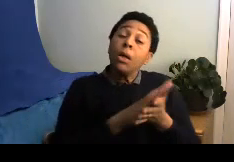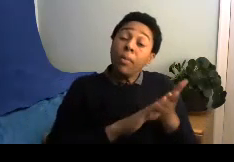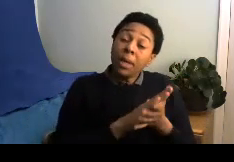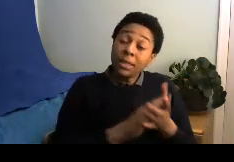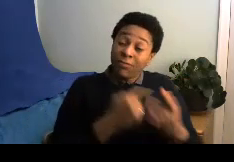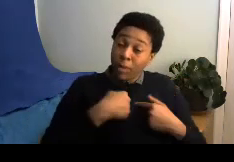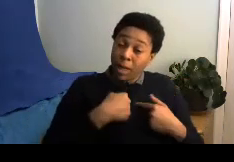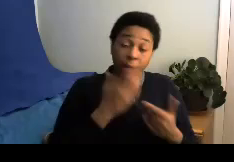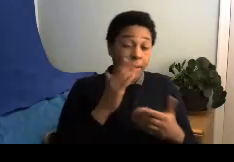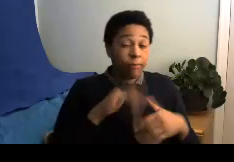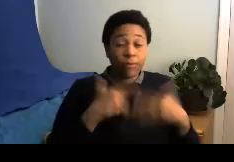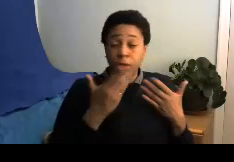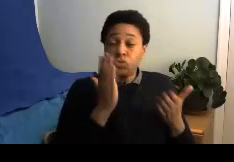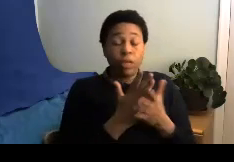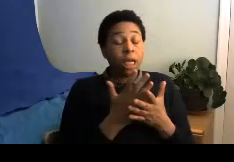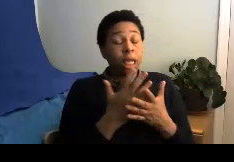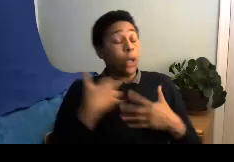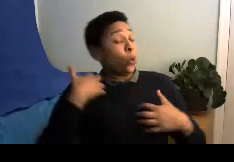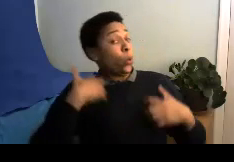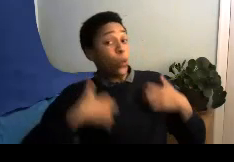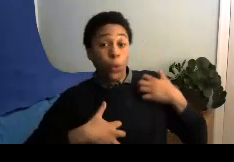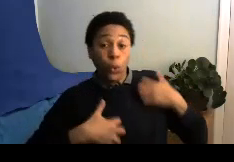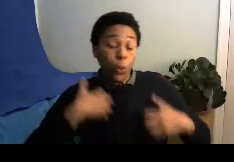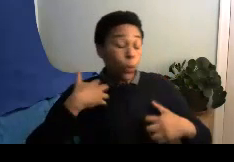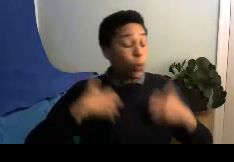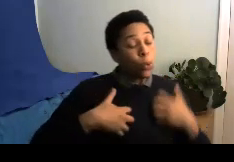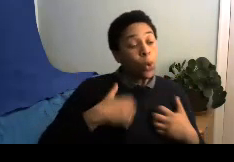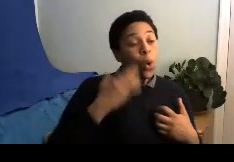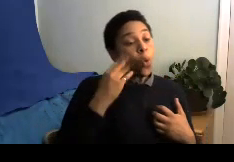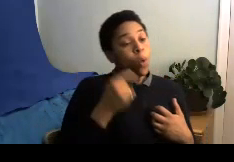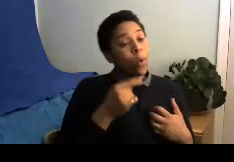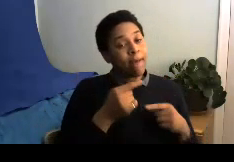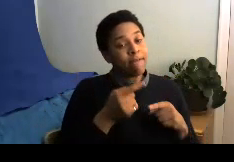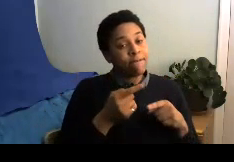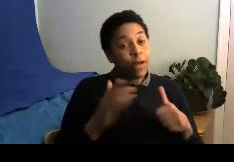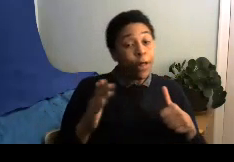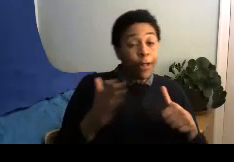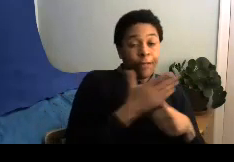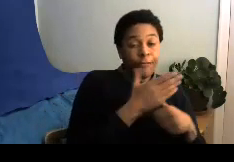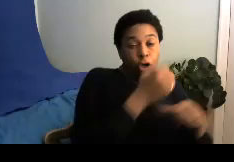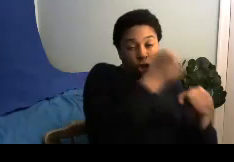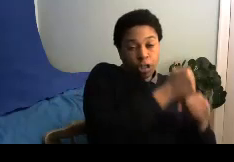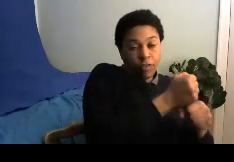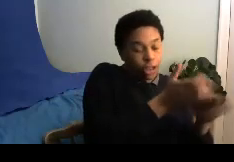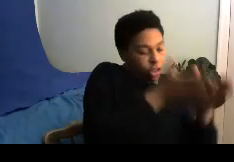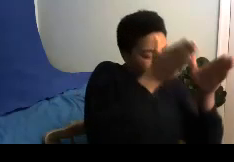sort of compare, put the generation side by side, and to sort of compare the experience to see what sort of stands out